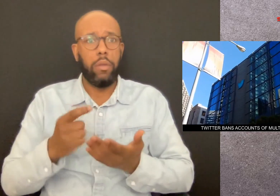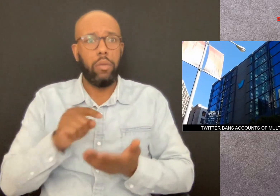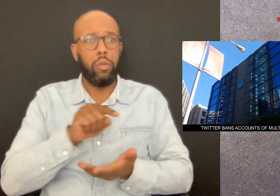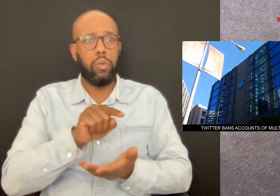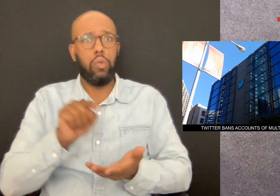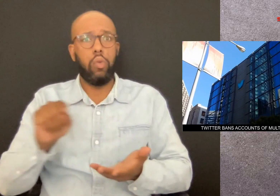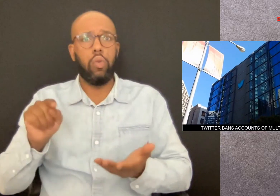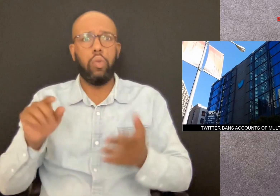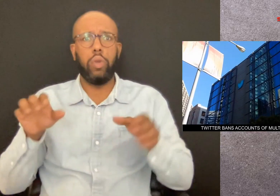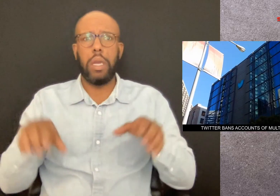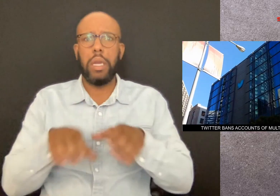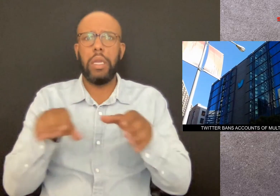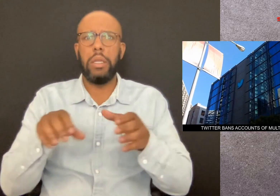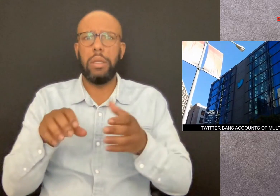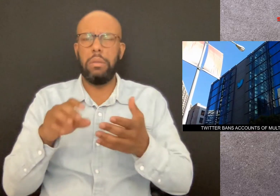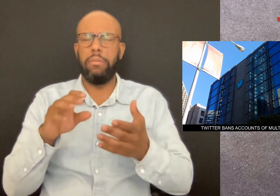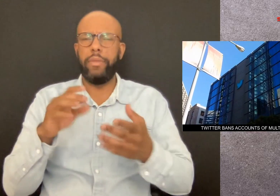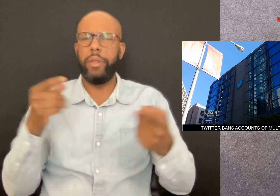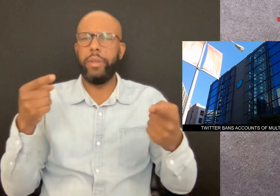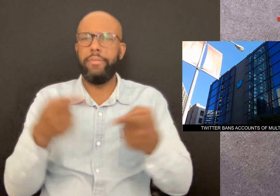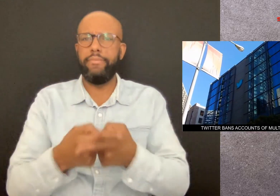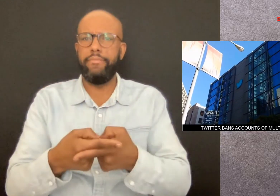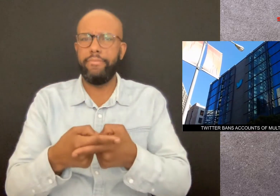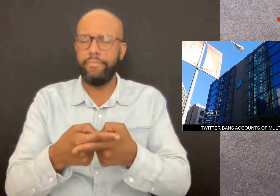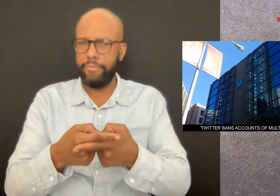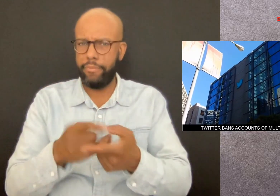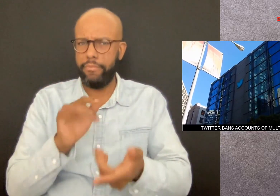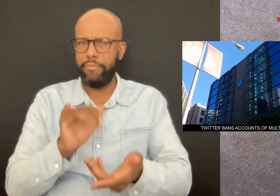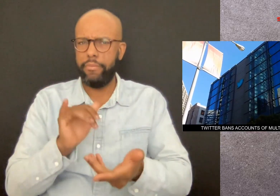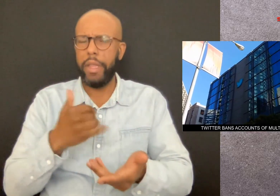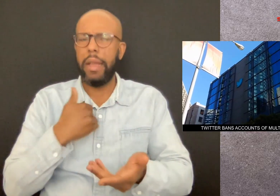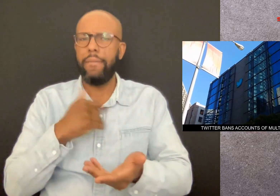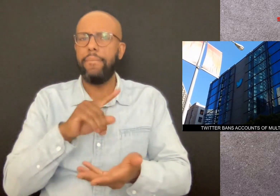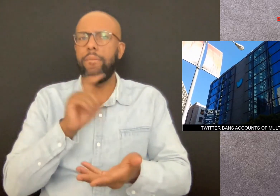but these recent actions are now raising questions about those remarks